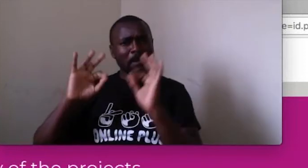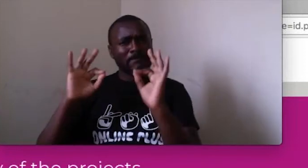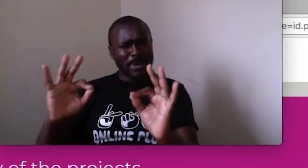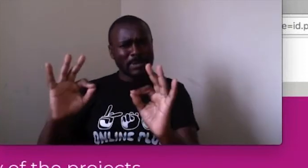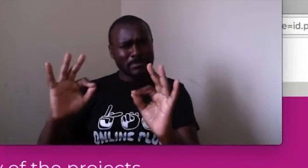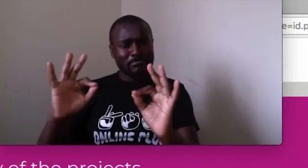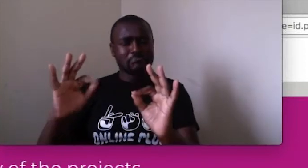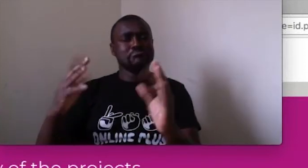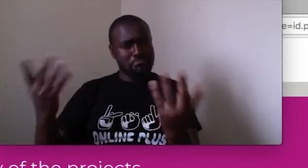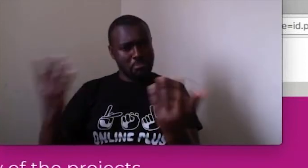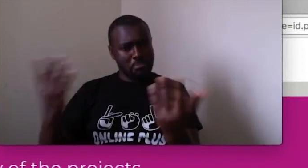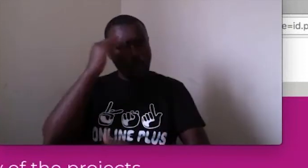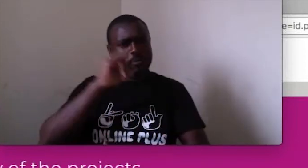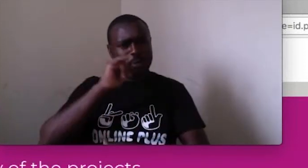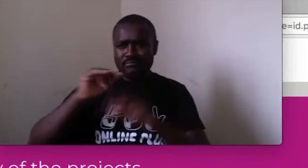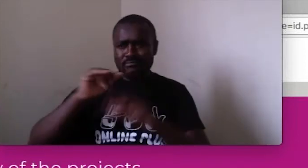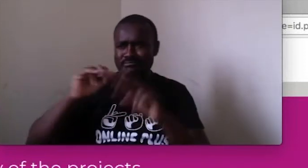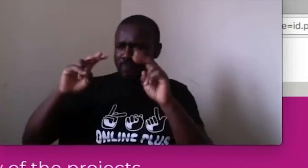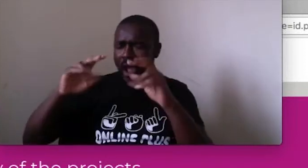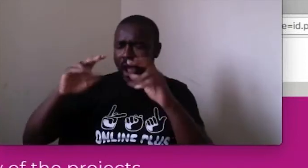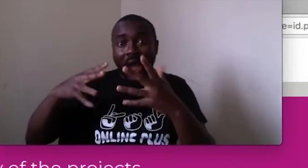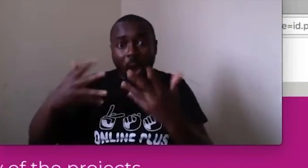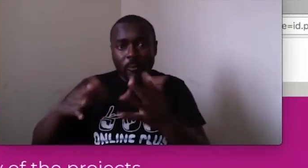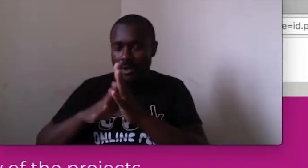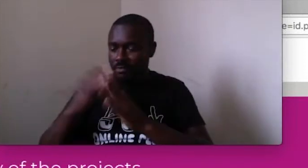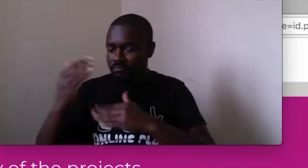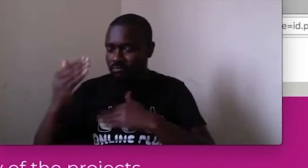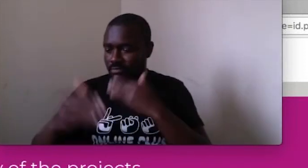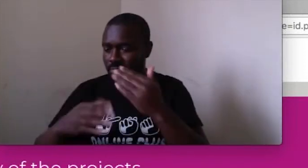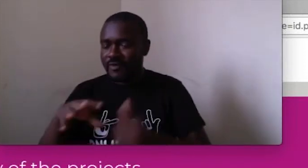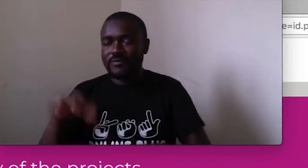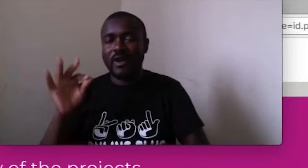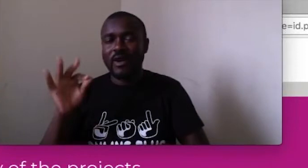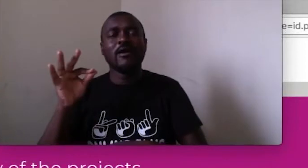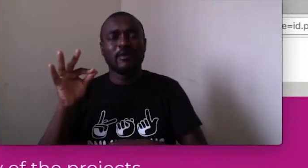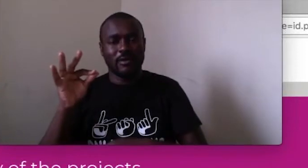with Java so people can also access the app on the Android phones